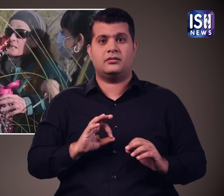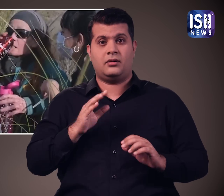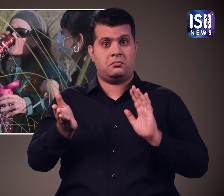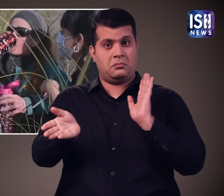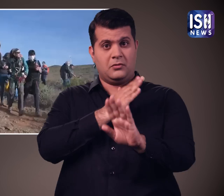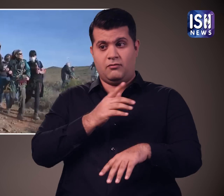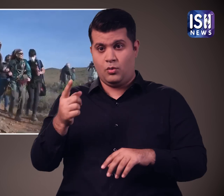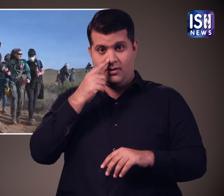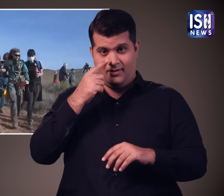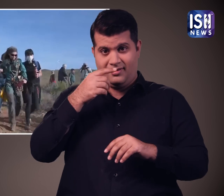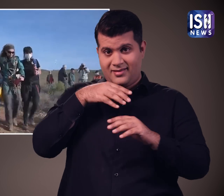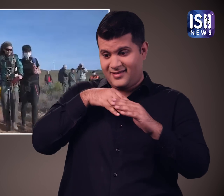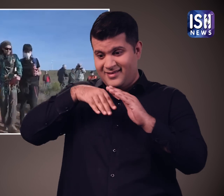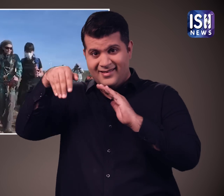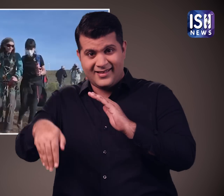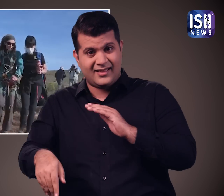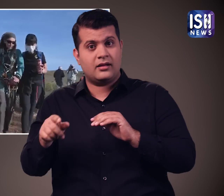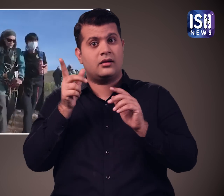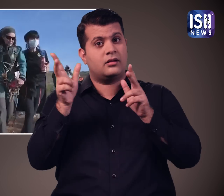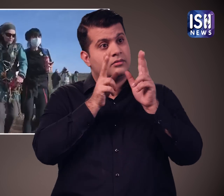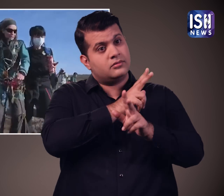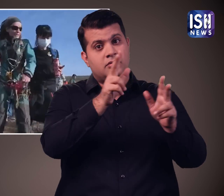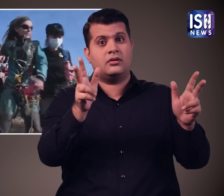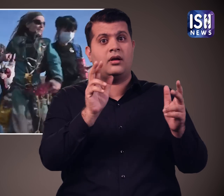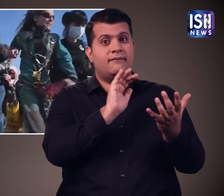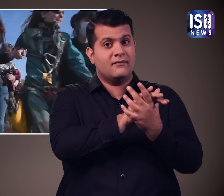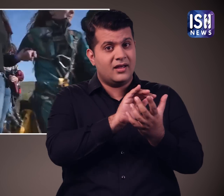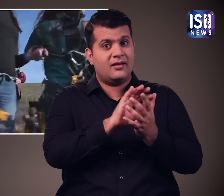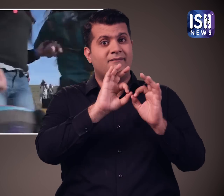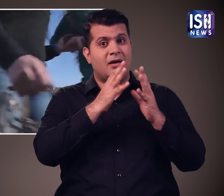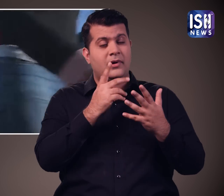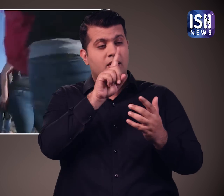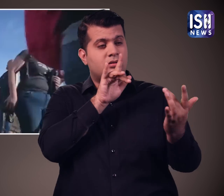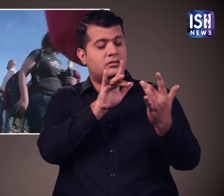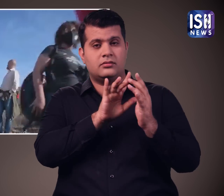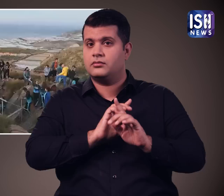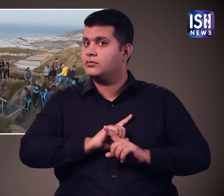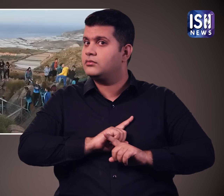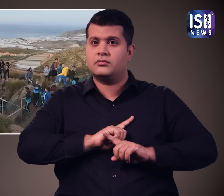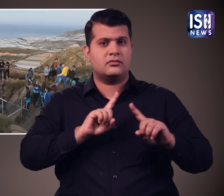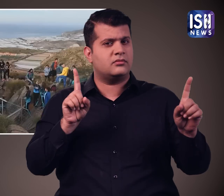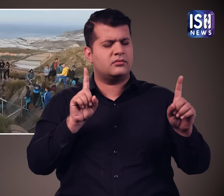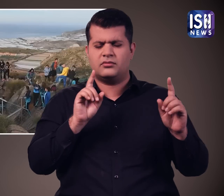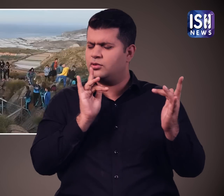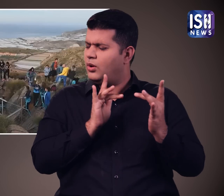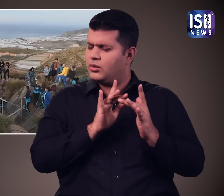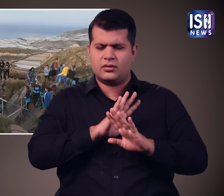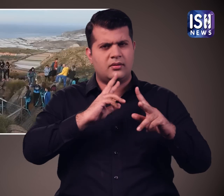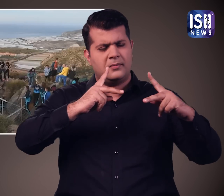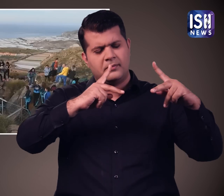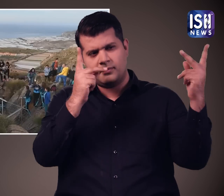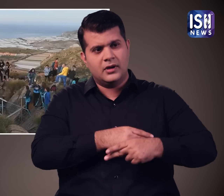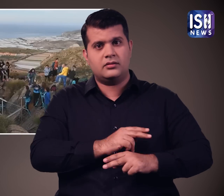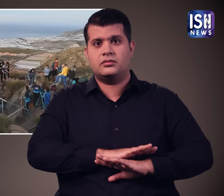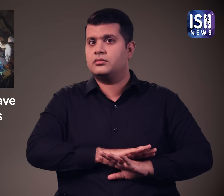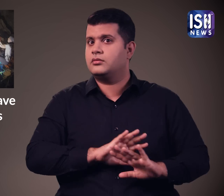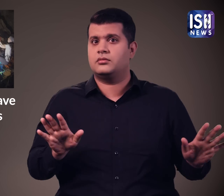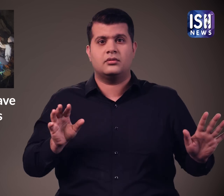Before going inside, she told all her friends and family not to contact her.